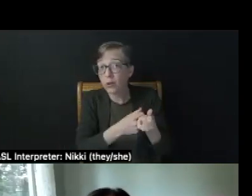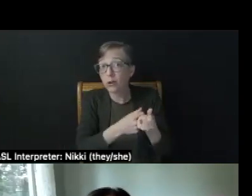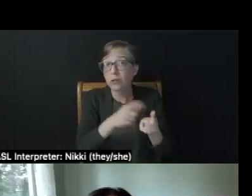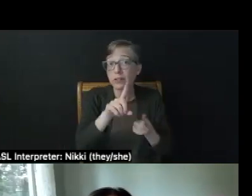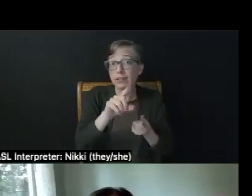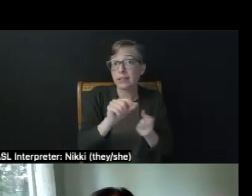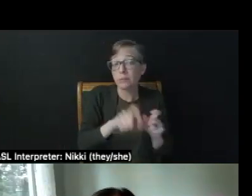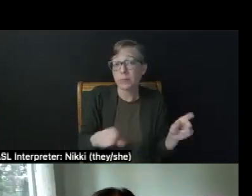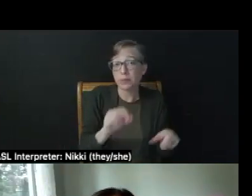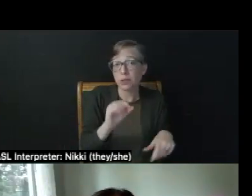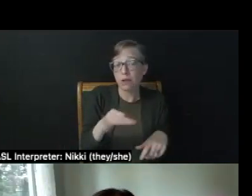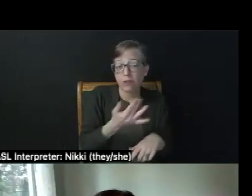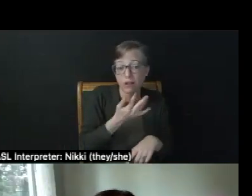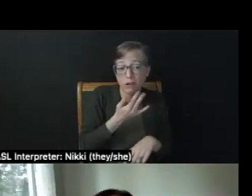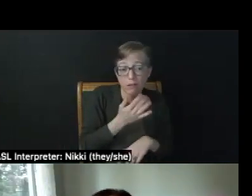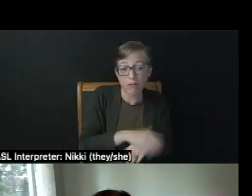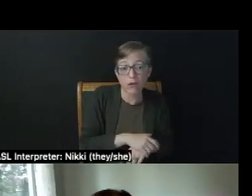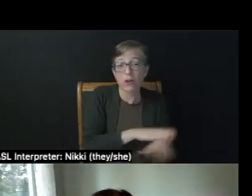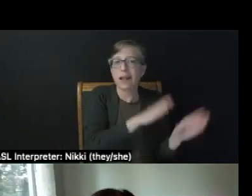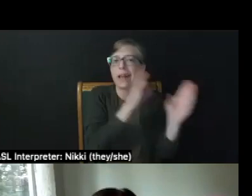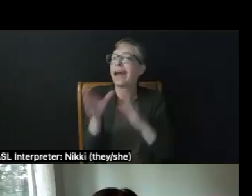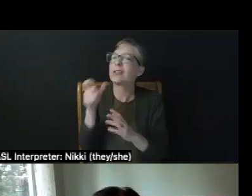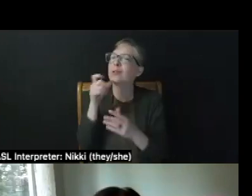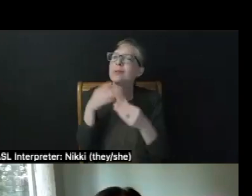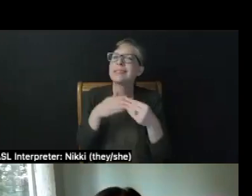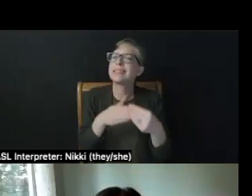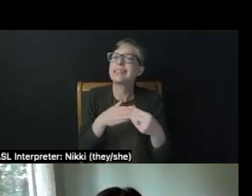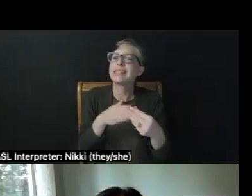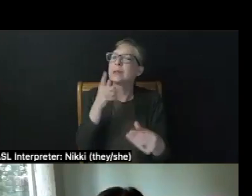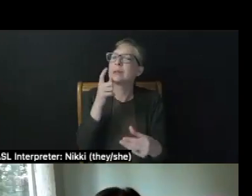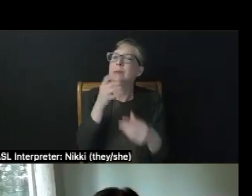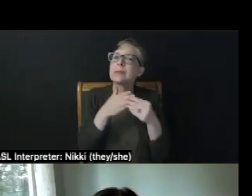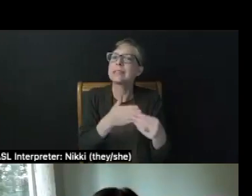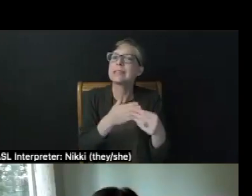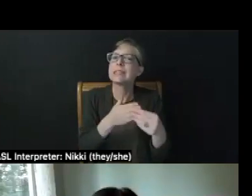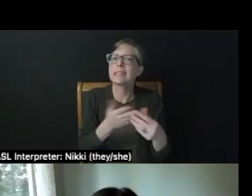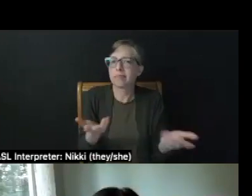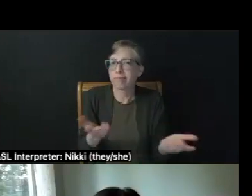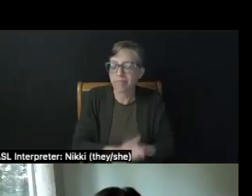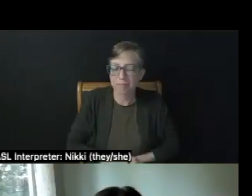And then of course, who is leading this work in the HCBS system.